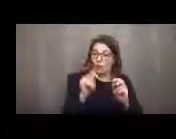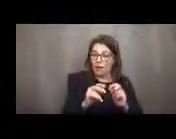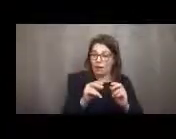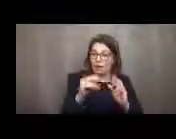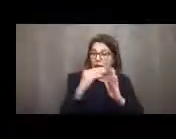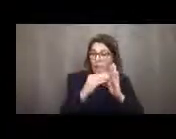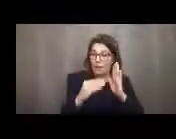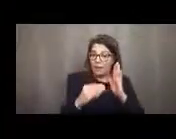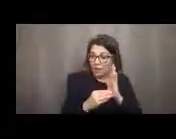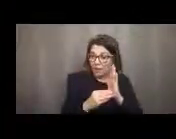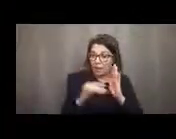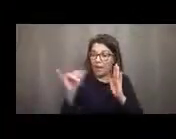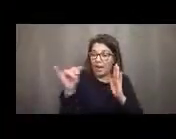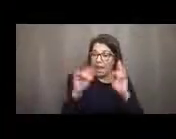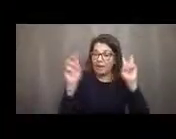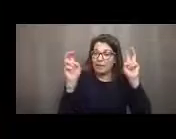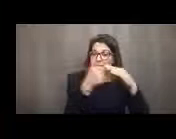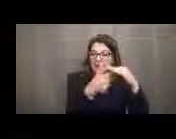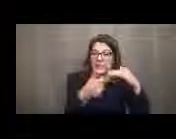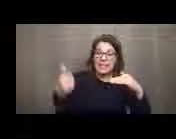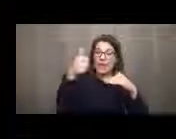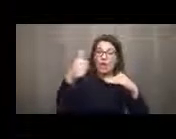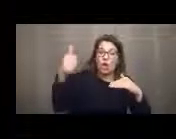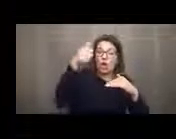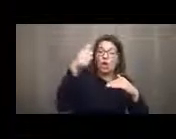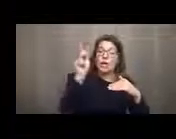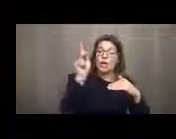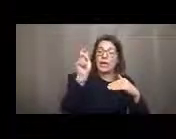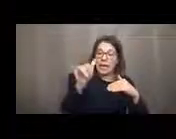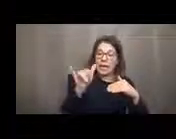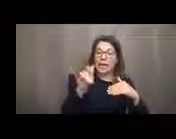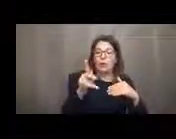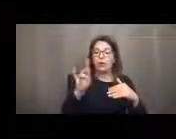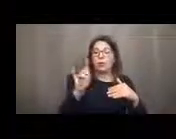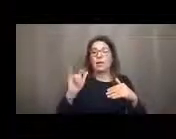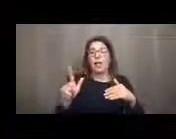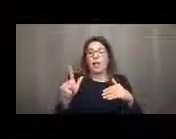as senior/key personnel. And that information is made publicly accessible